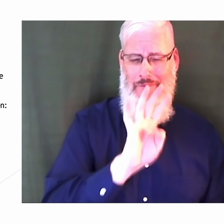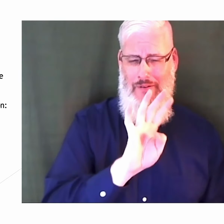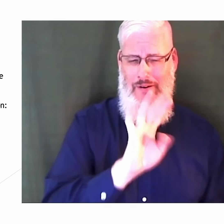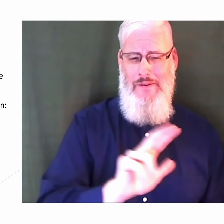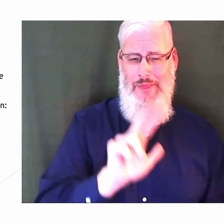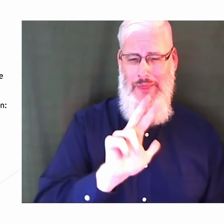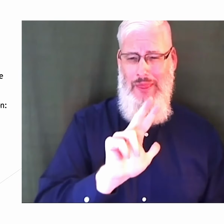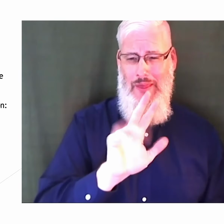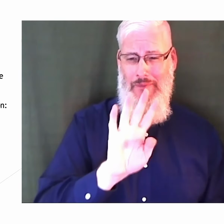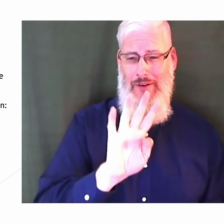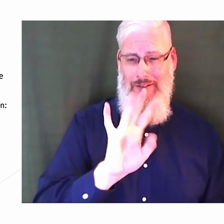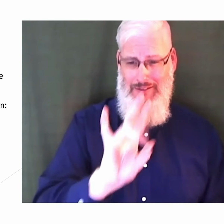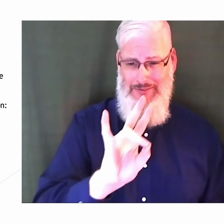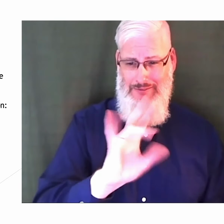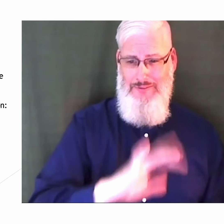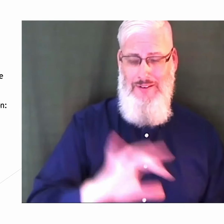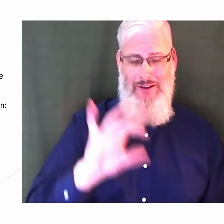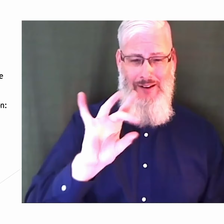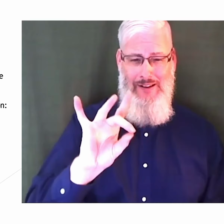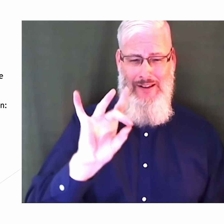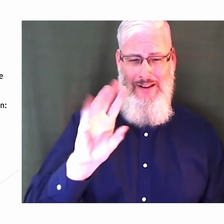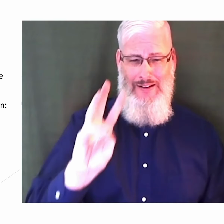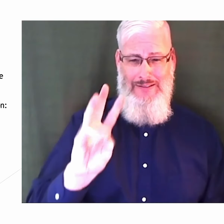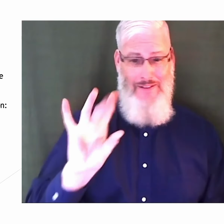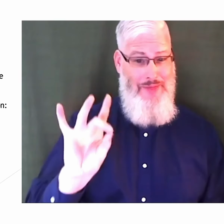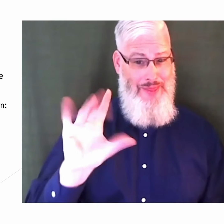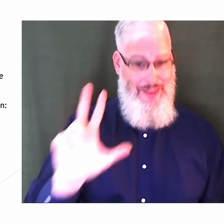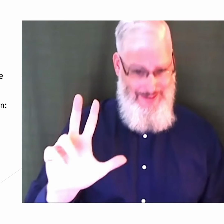Or email us at info@disabilityvote.org